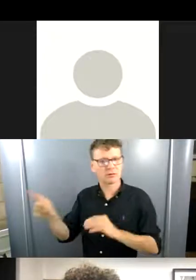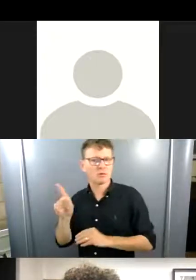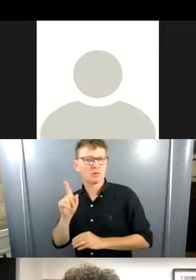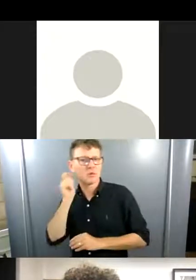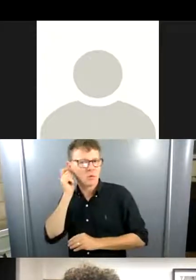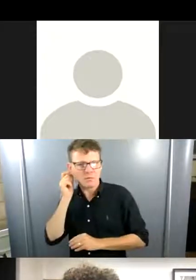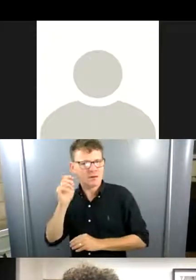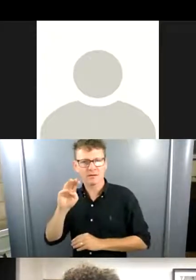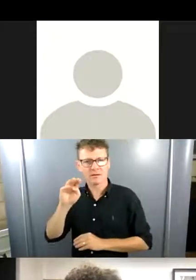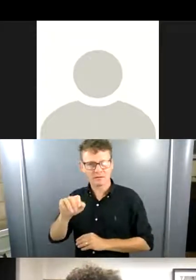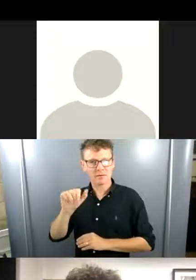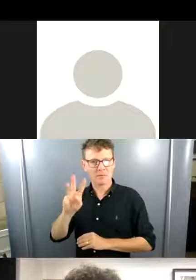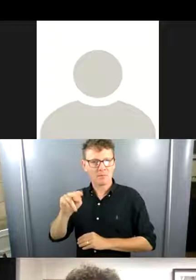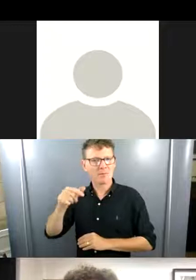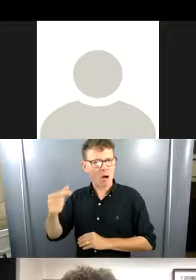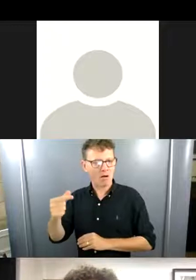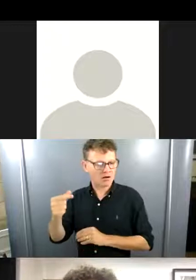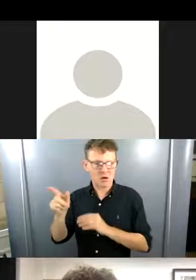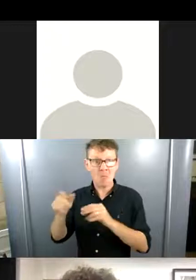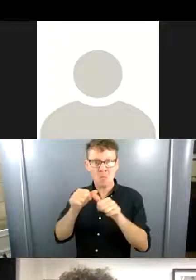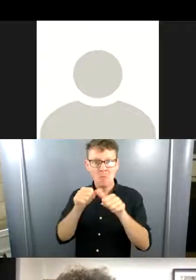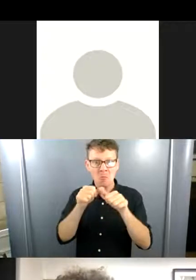and I was impressed how they sort of kept this up is very fluent conversation